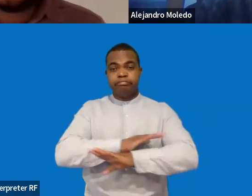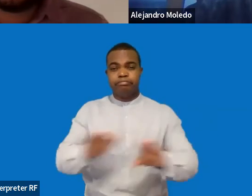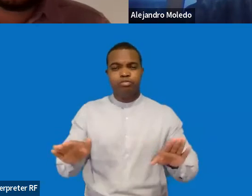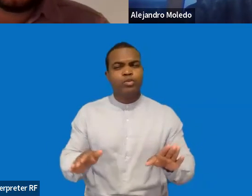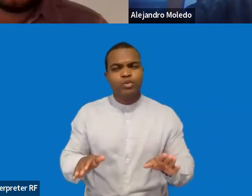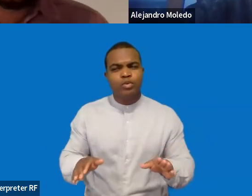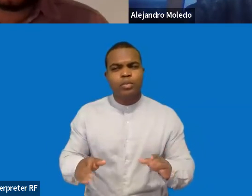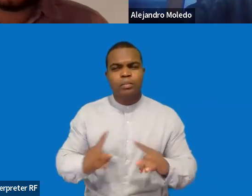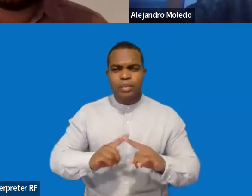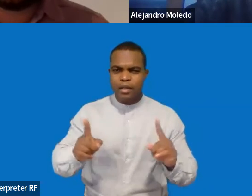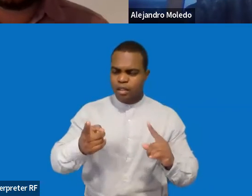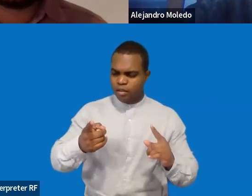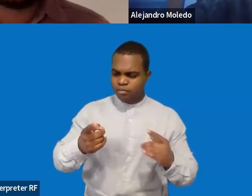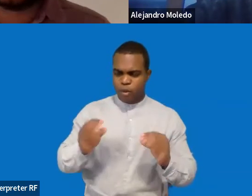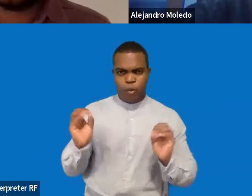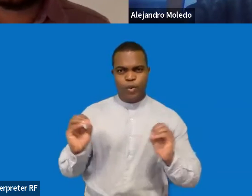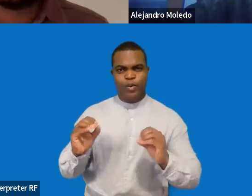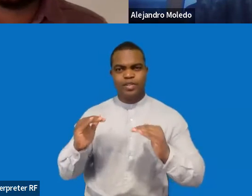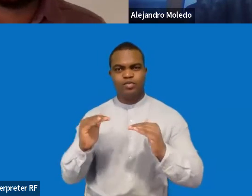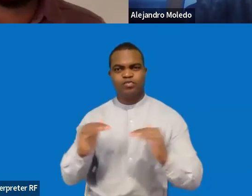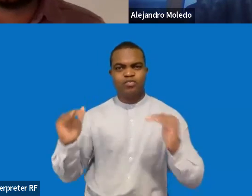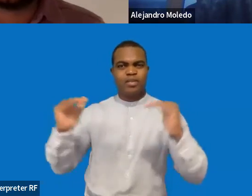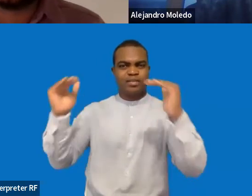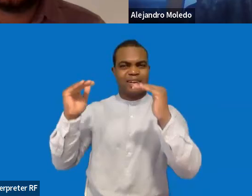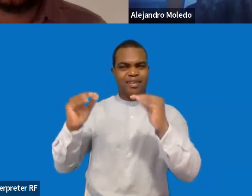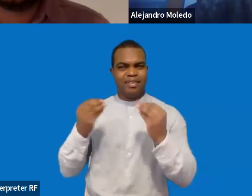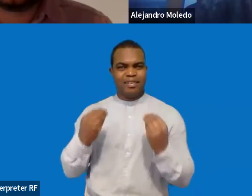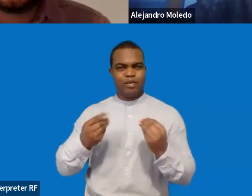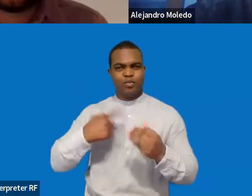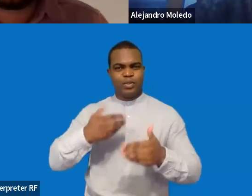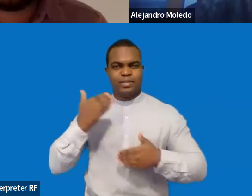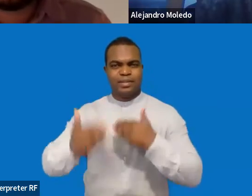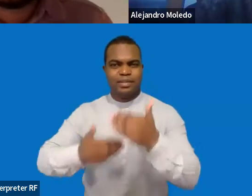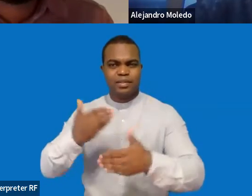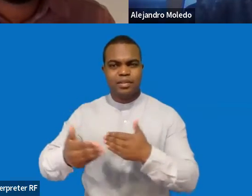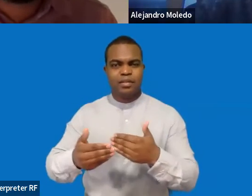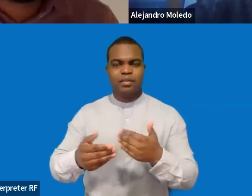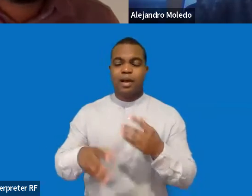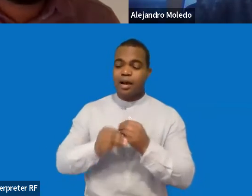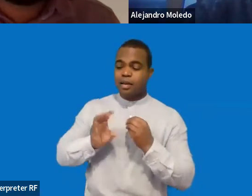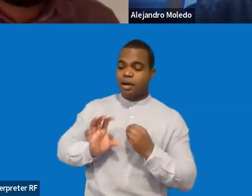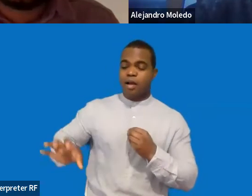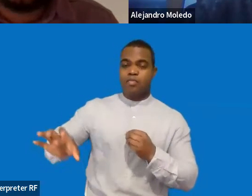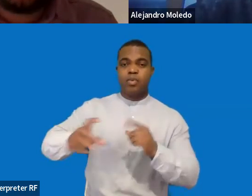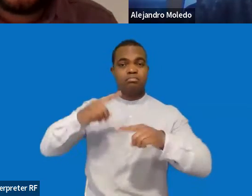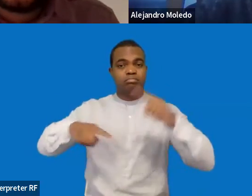Then, we looked at some of our proposals to address these weaknesses. This leads us to now.